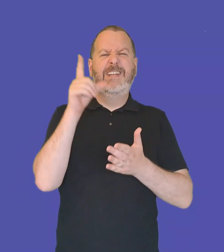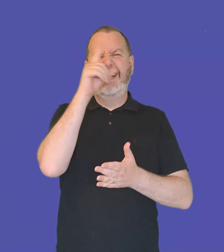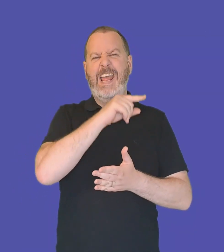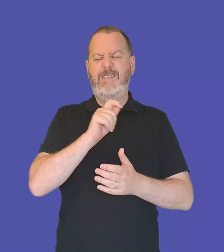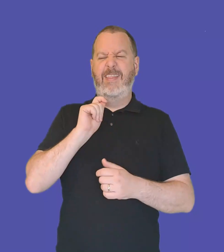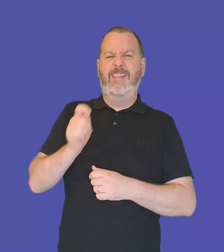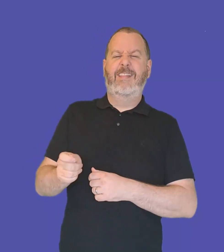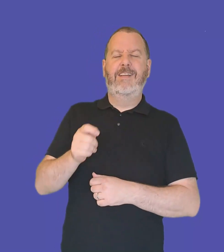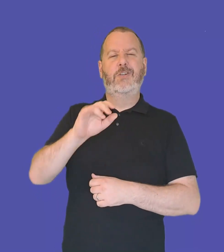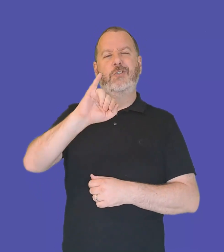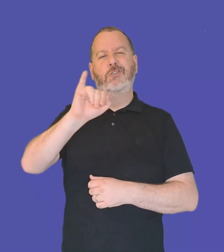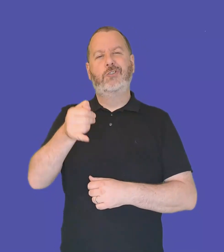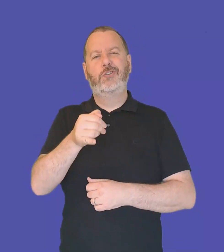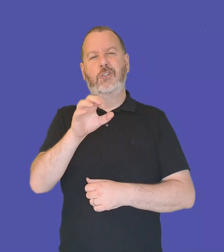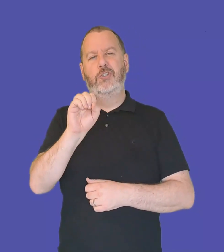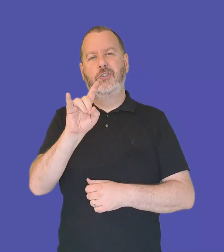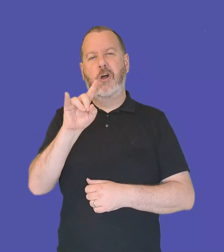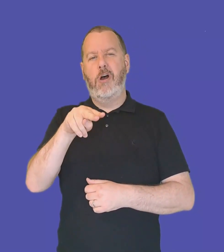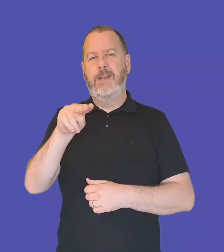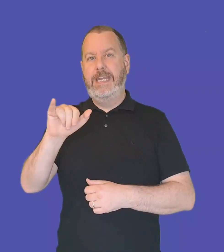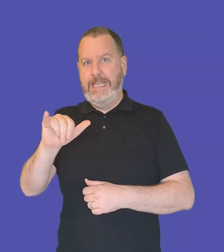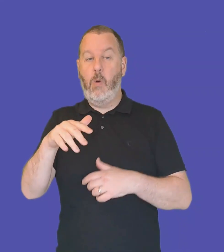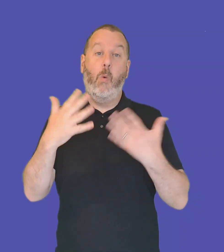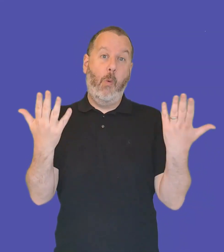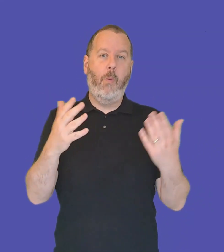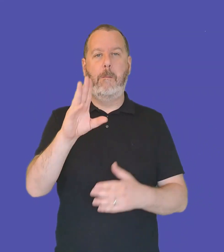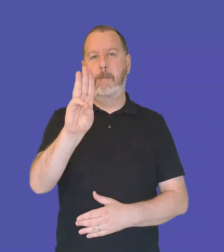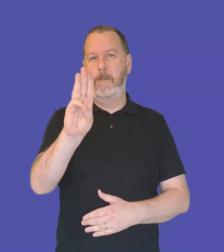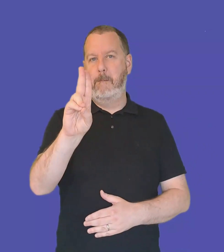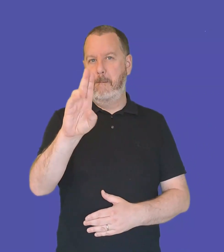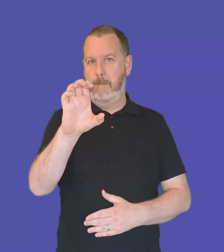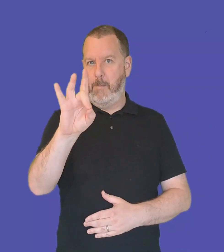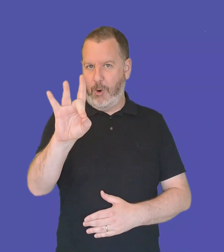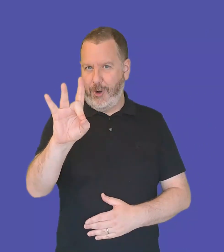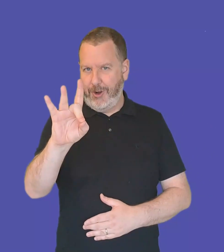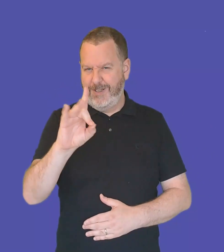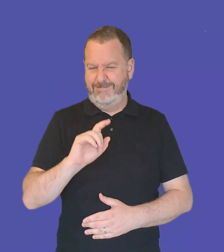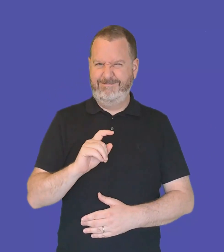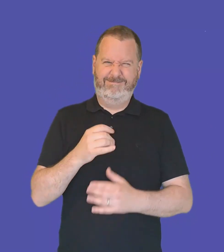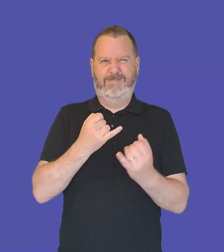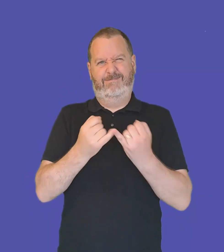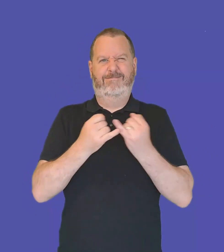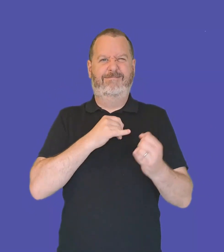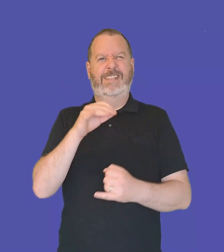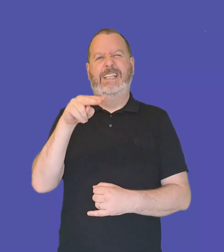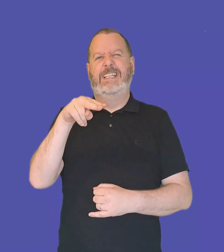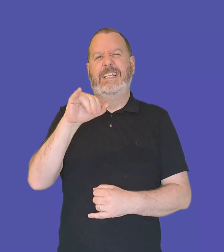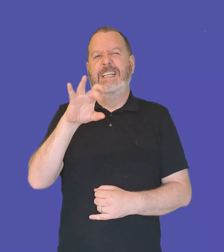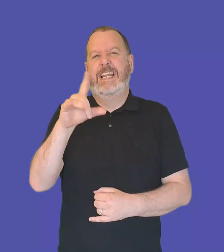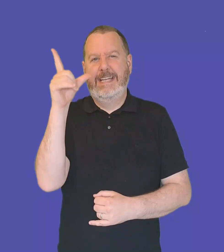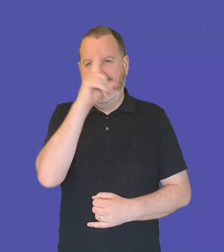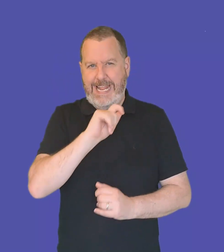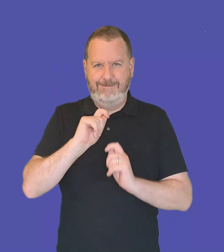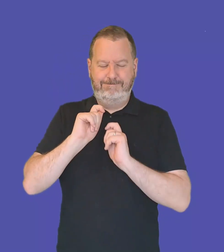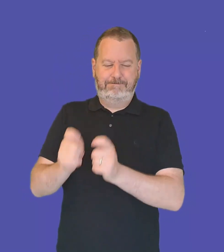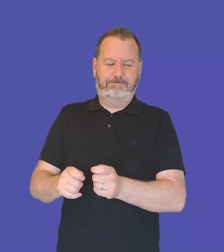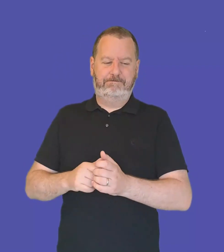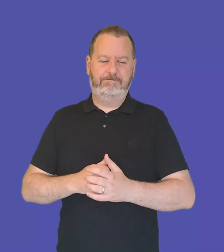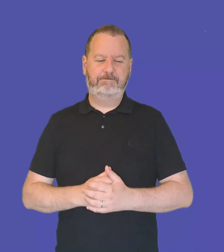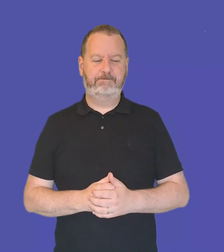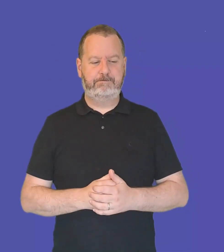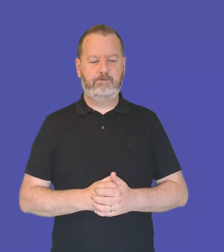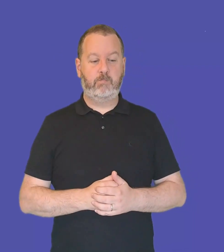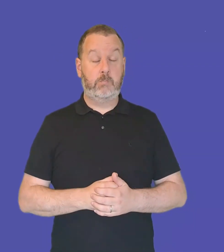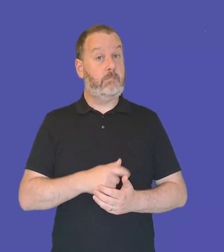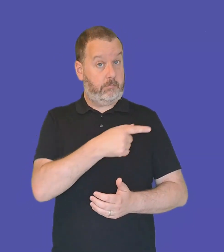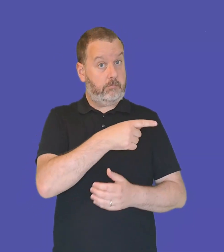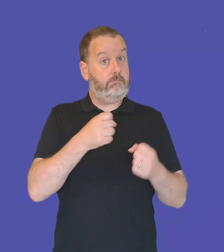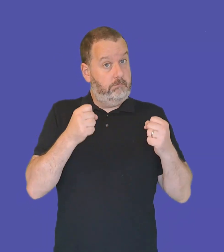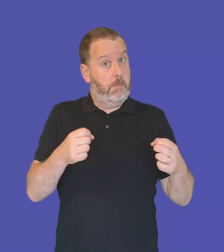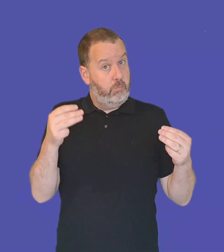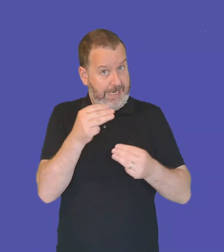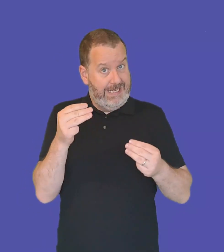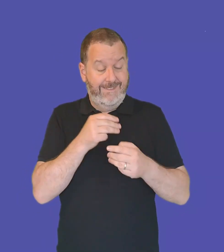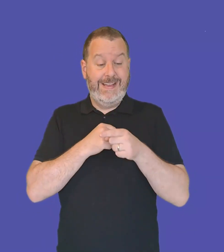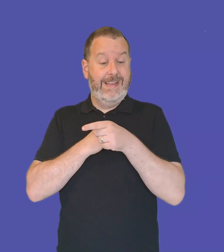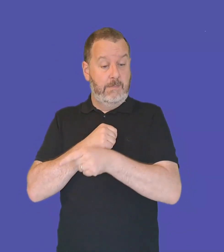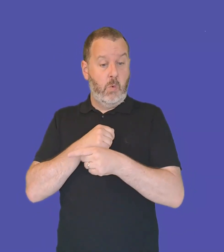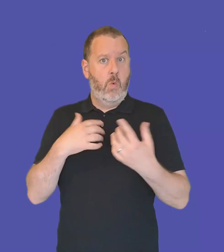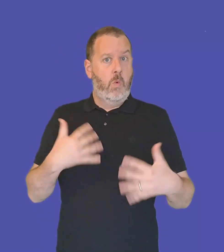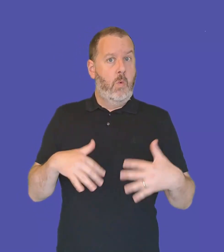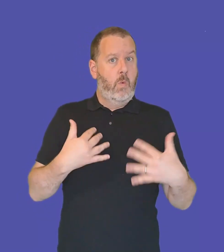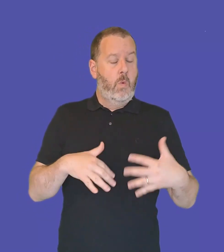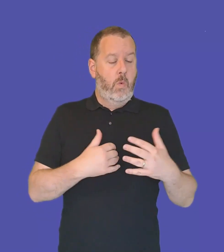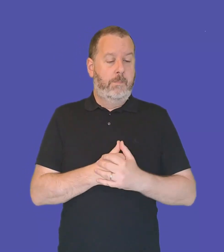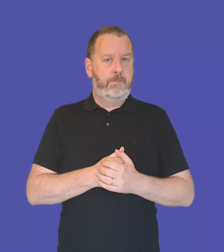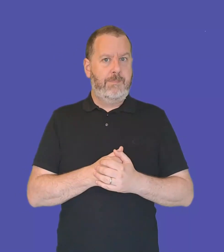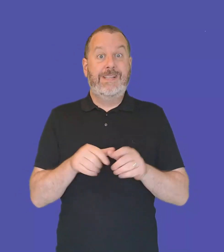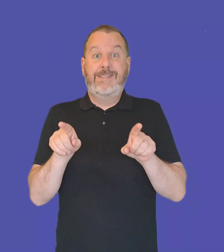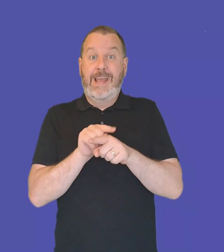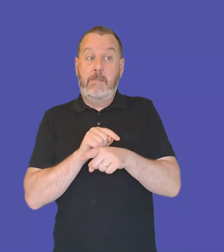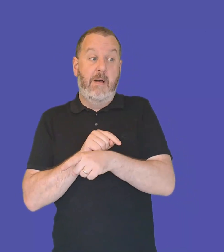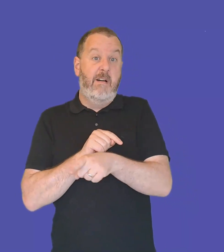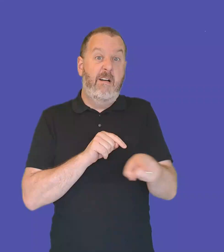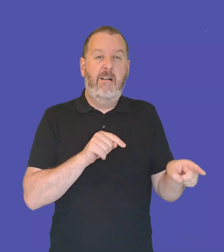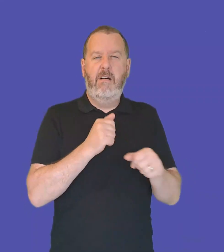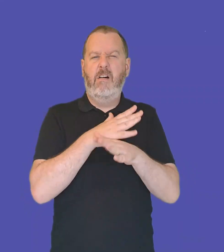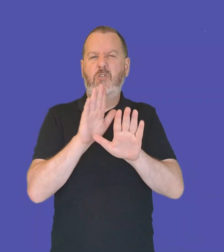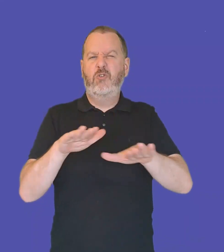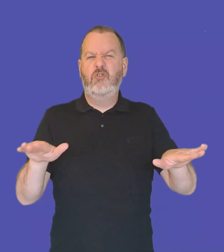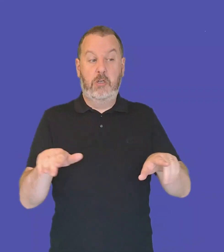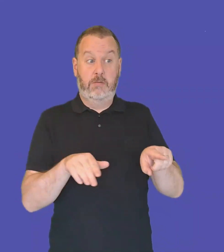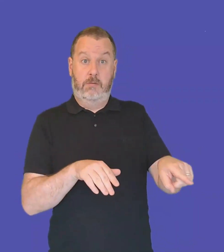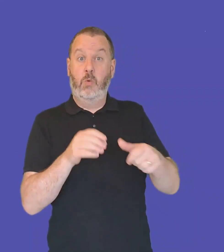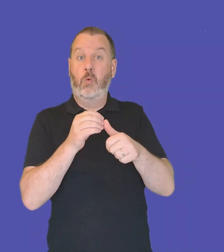He called him 'Johnny' and nicknamed him 'Puck', and was very protective of him.